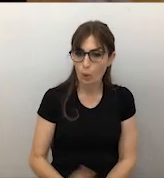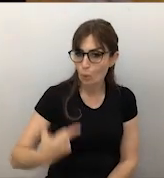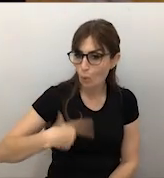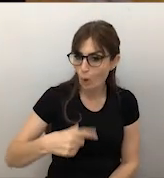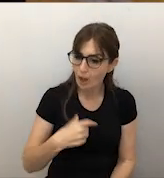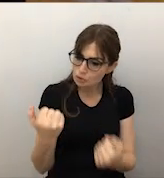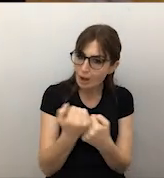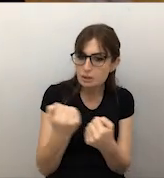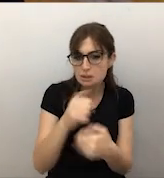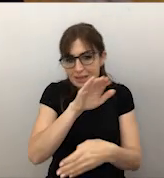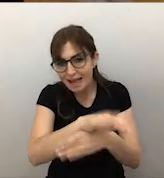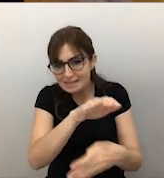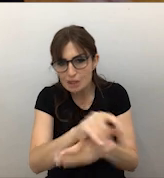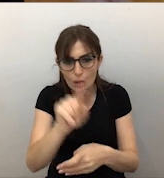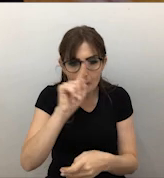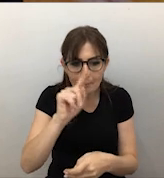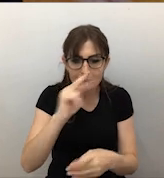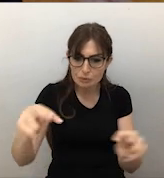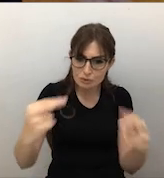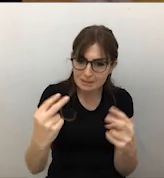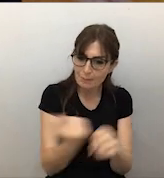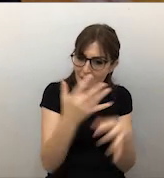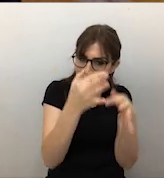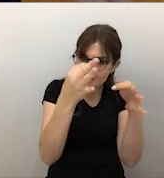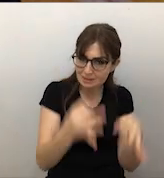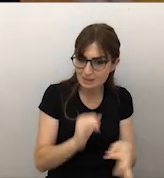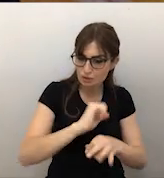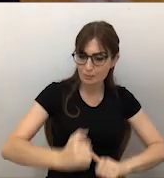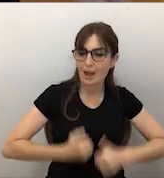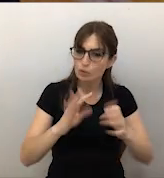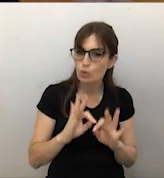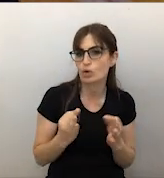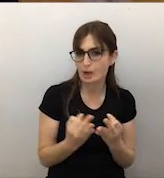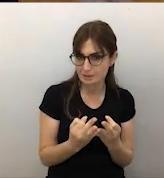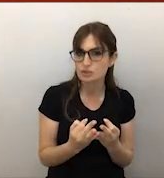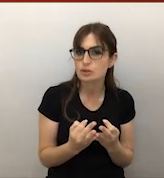to assist external stakeholders to make informed decisions about your organisation.